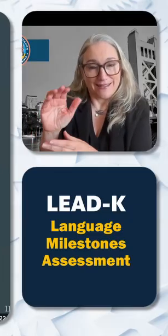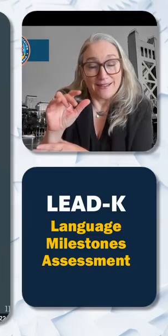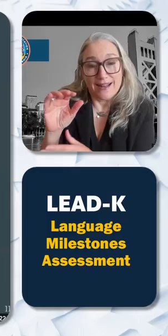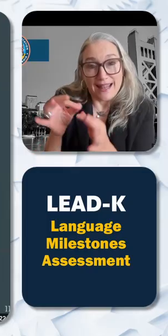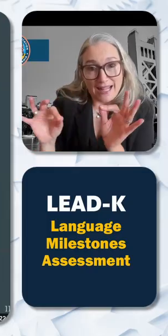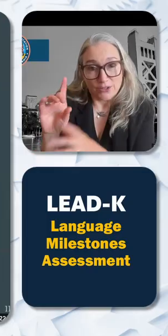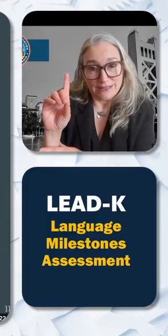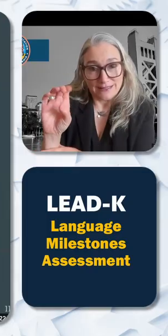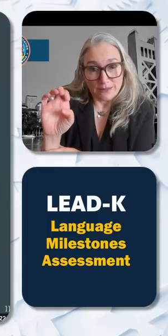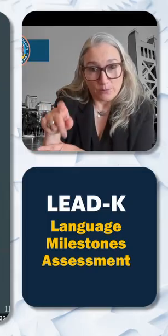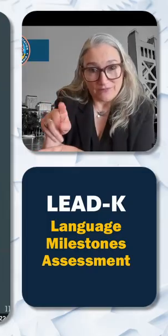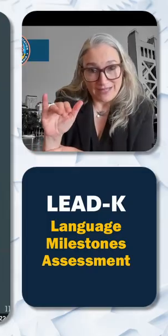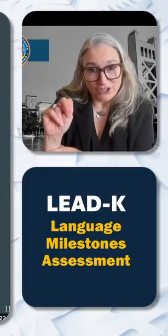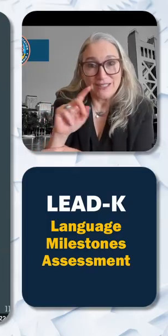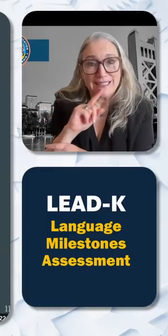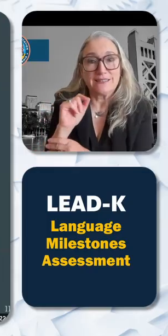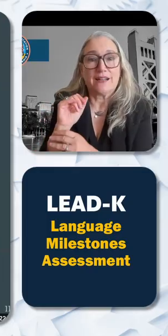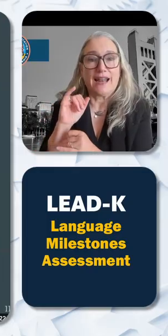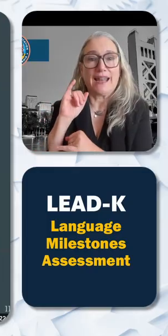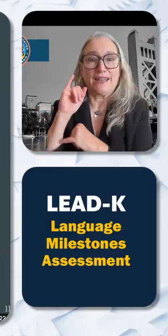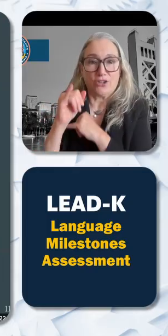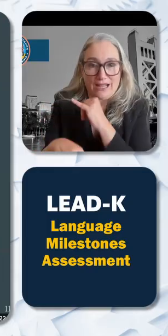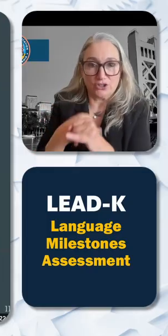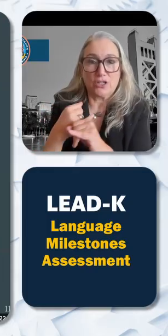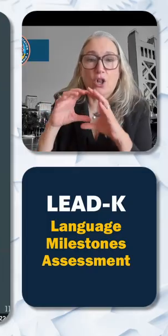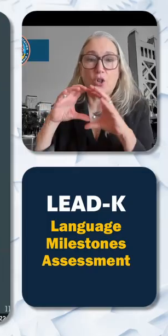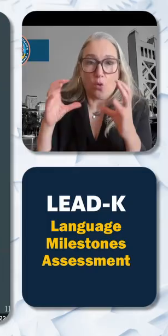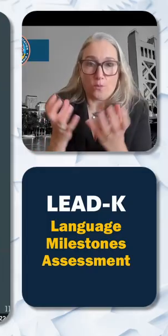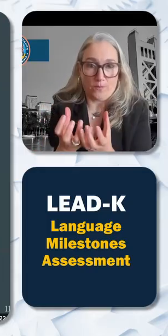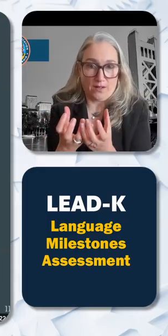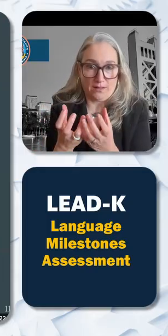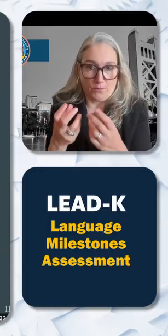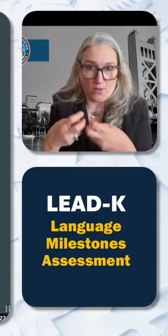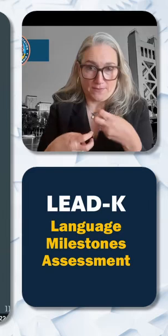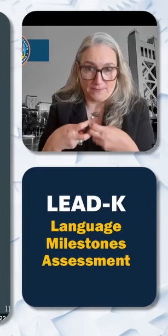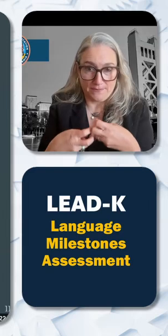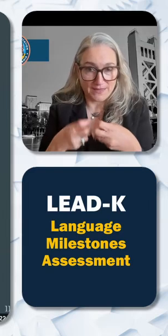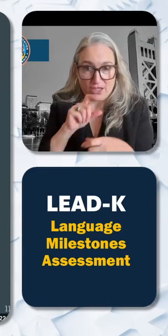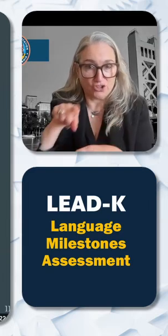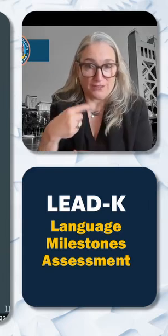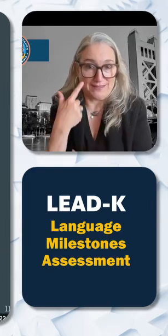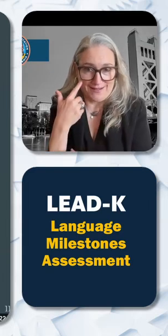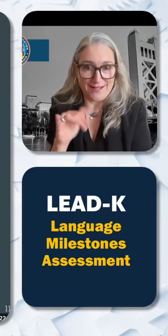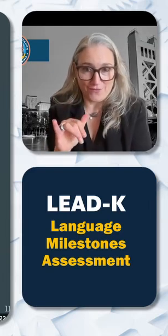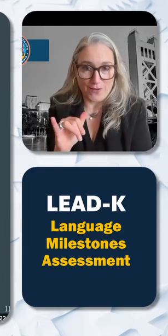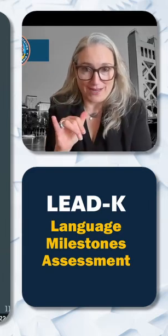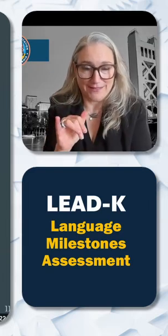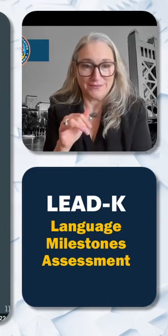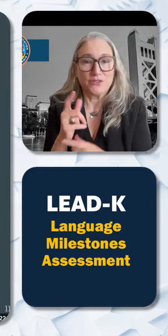I'm gonna show you a video that was created in the UK. Now, language deprivation is a global problem,